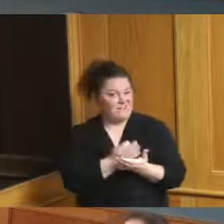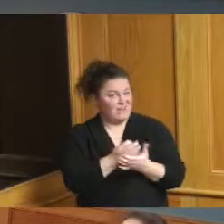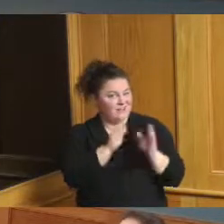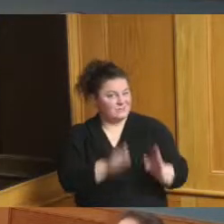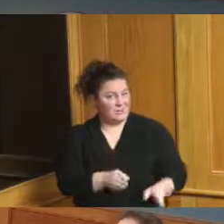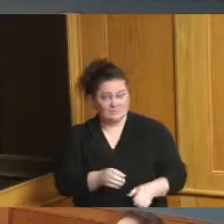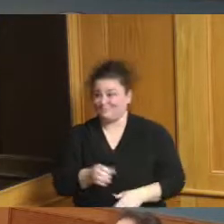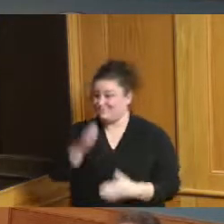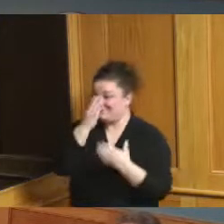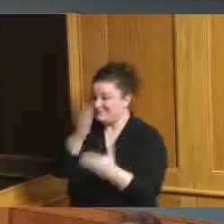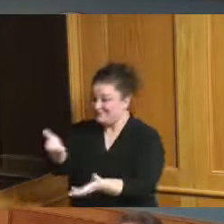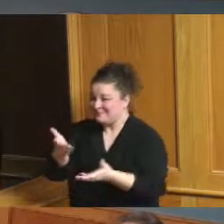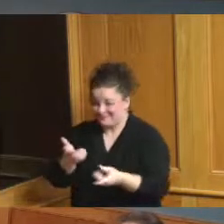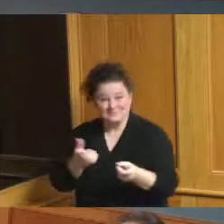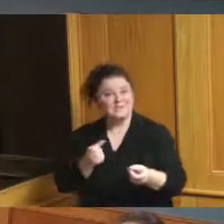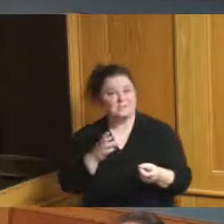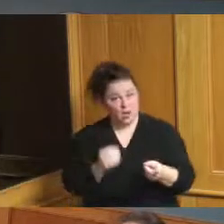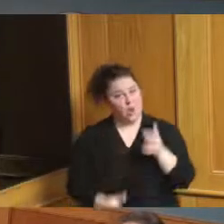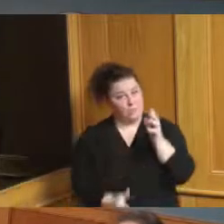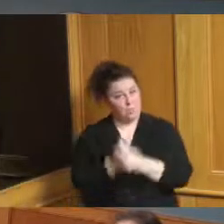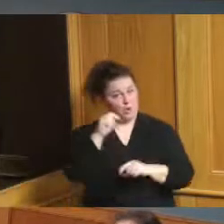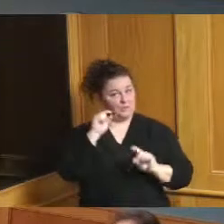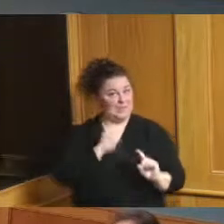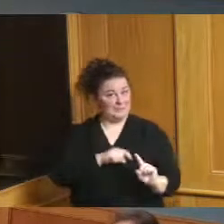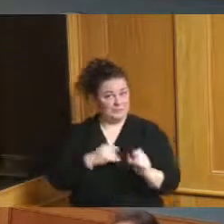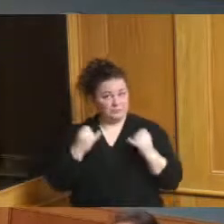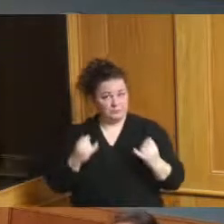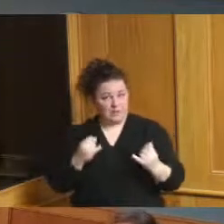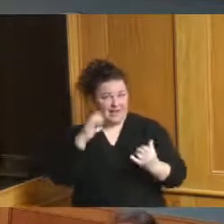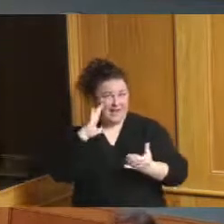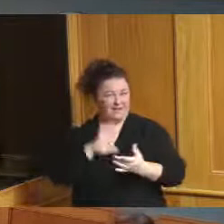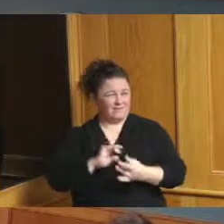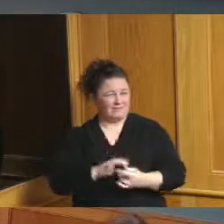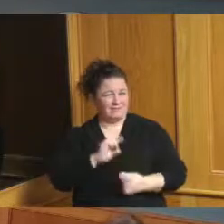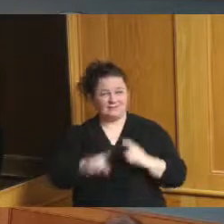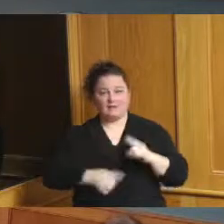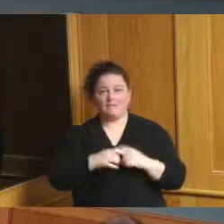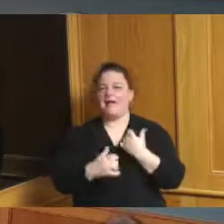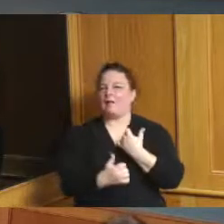bulk of this as i mentioned I've mentioned it to you is about hazard payments we made a number